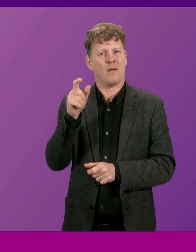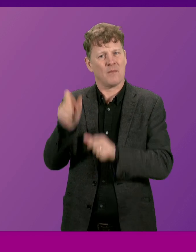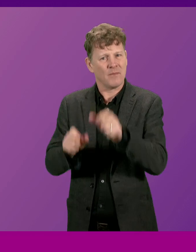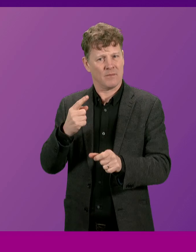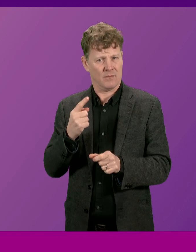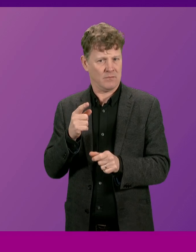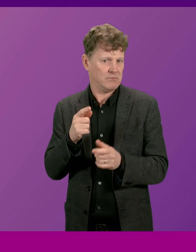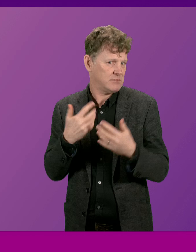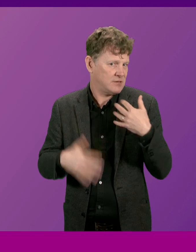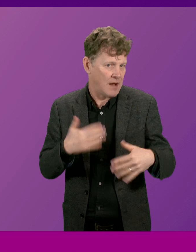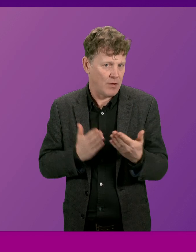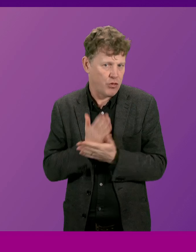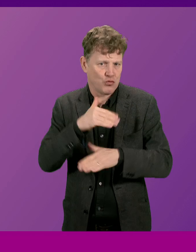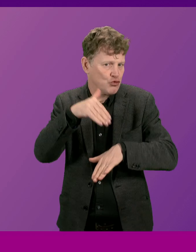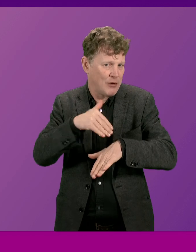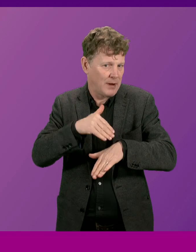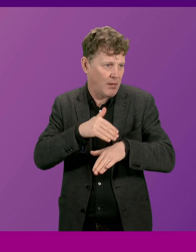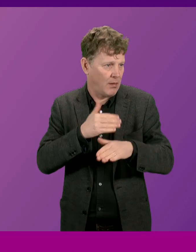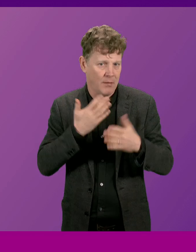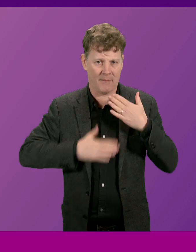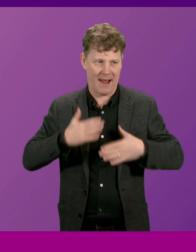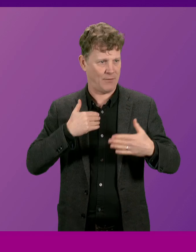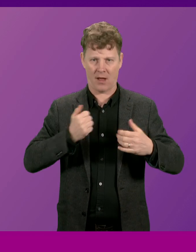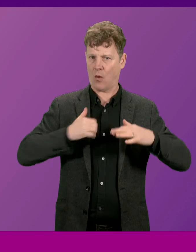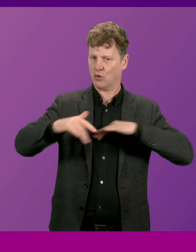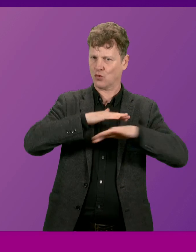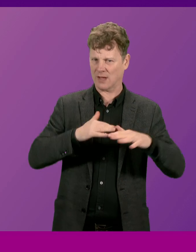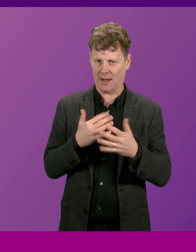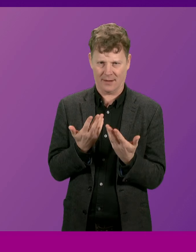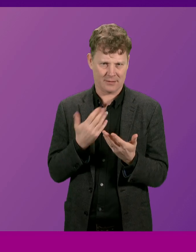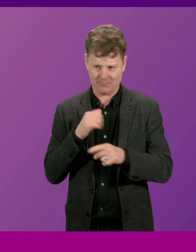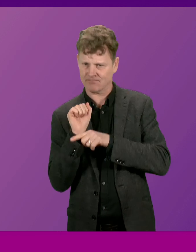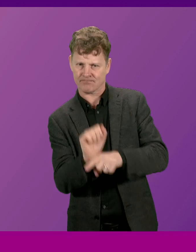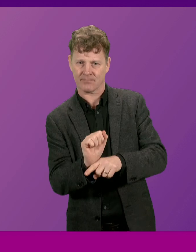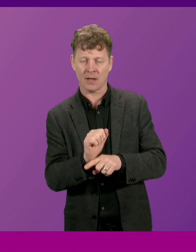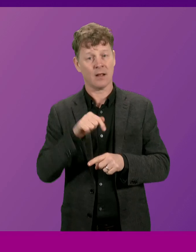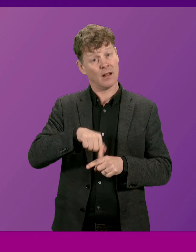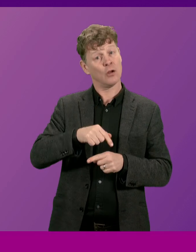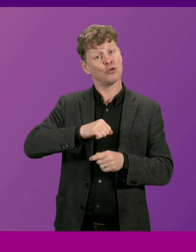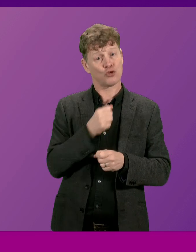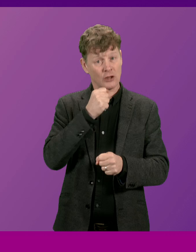result of criminal behaviour in our society. The Government has introduced the Victims,